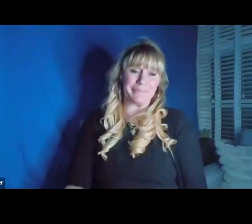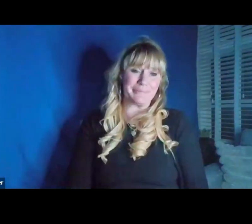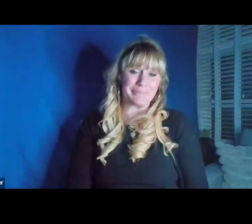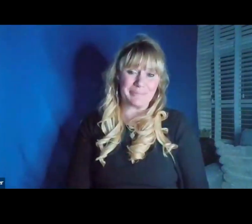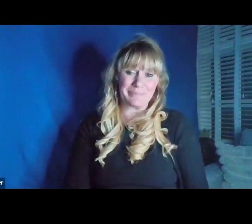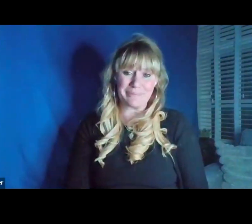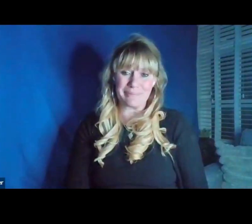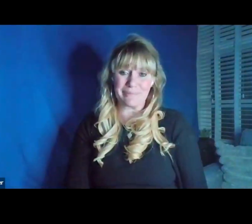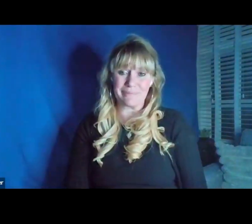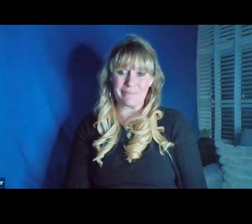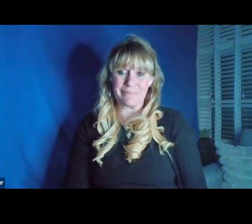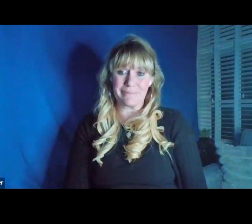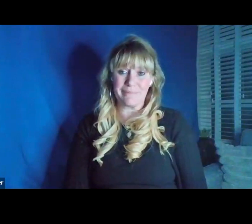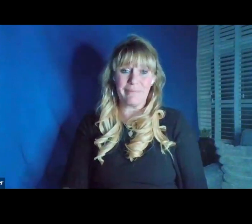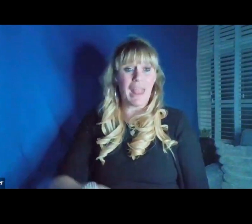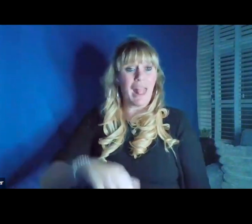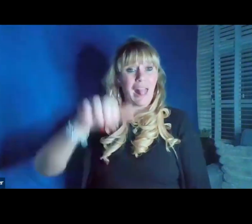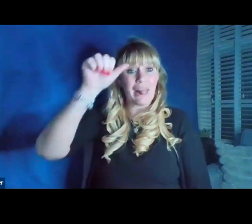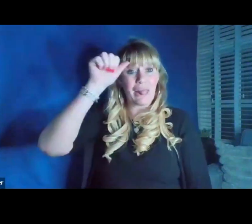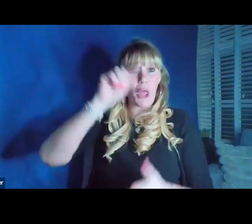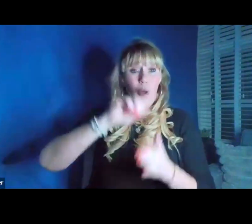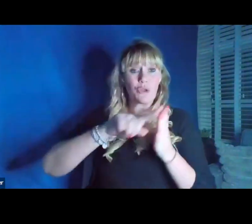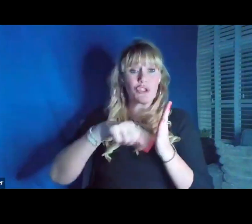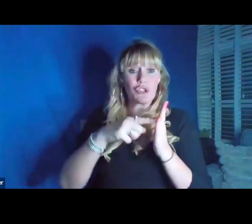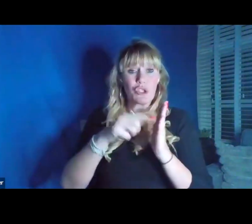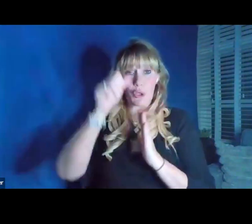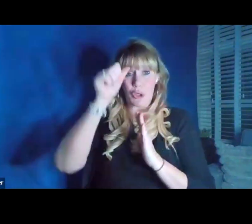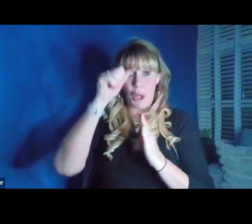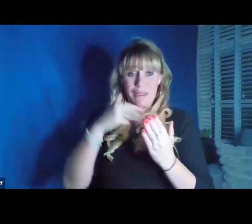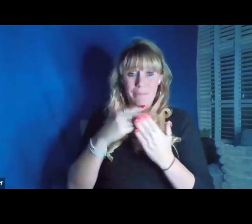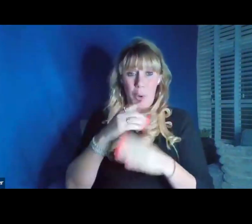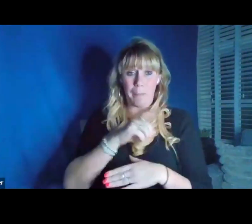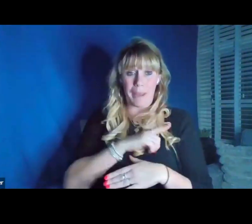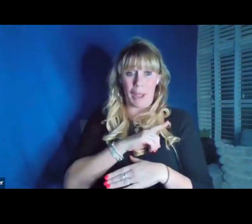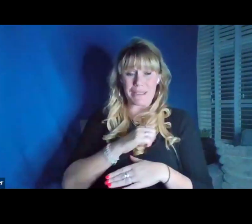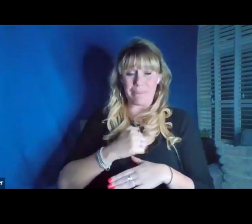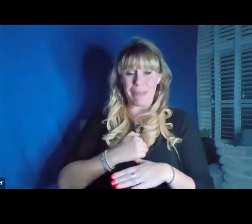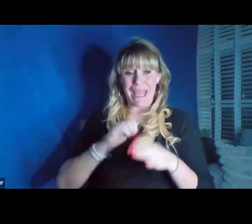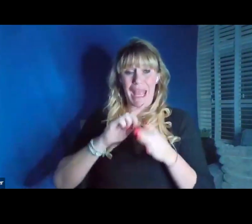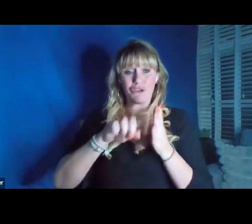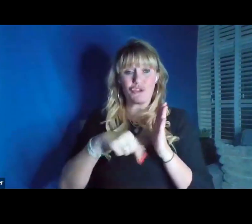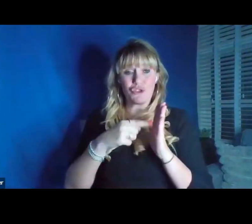I know Ju will know more about this because me and Ju shared something,